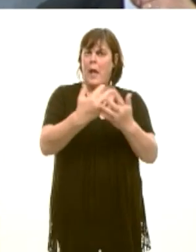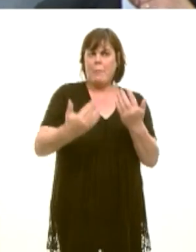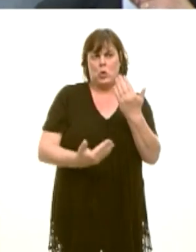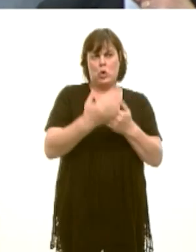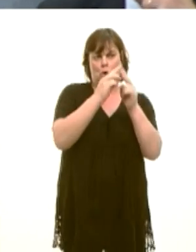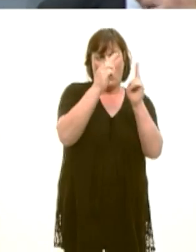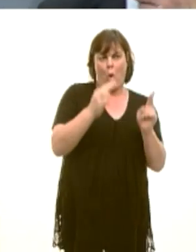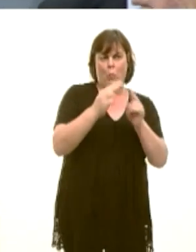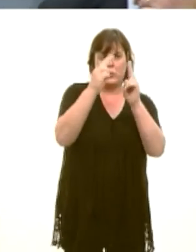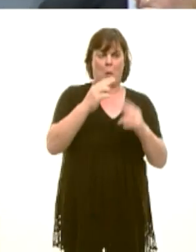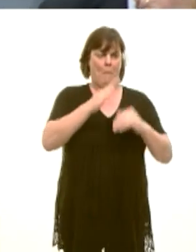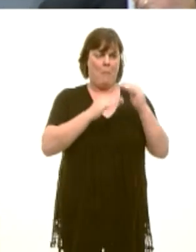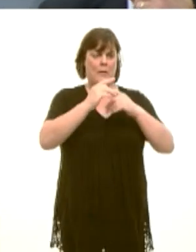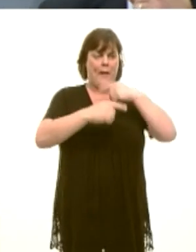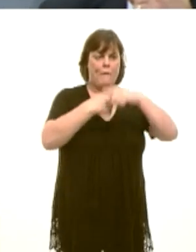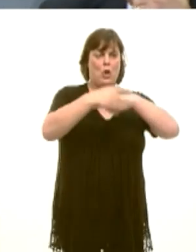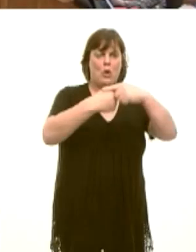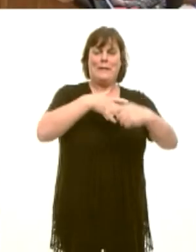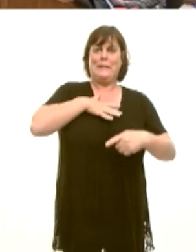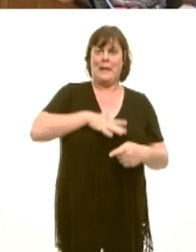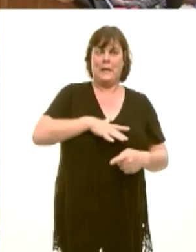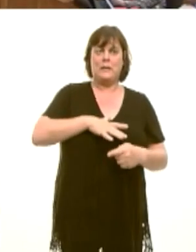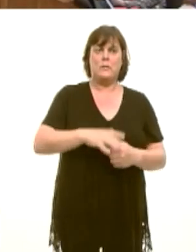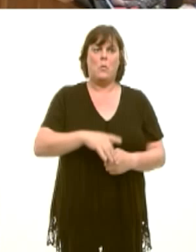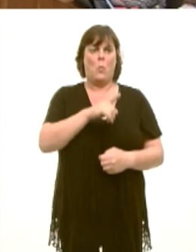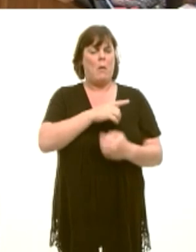Wales to meet Walesís housing need? Carwyn Jones: Well, we have a targetóas the